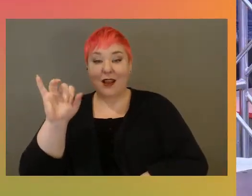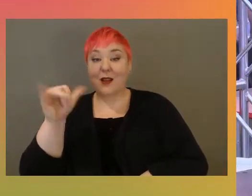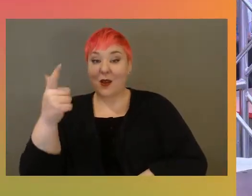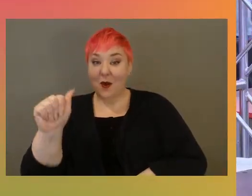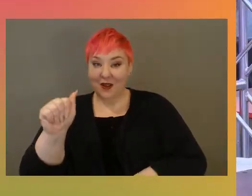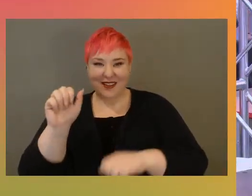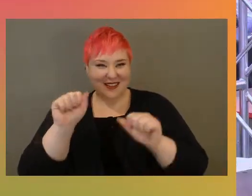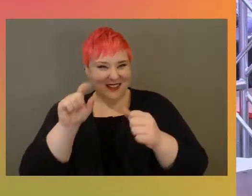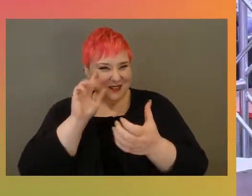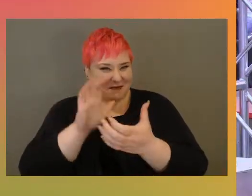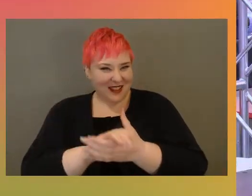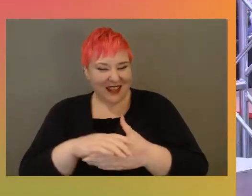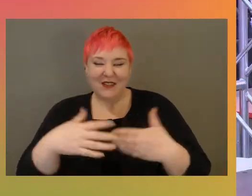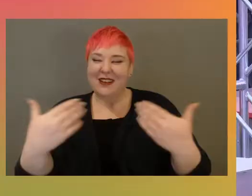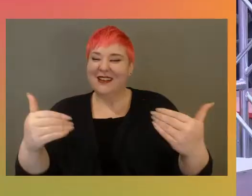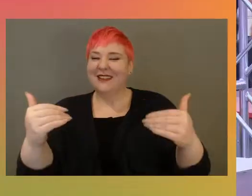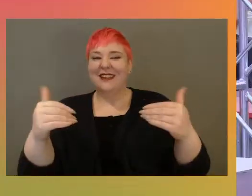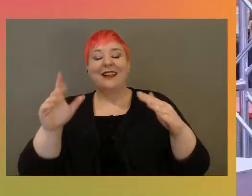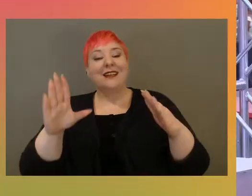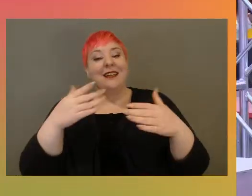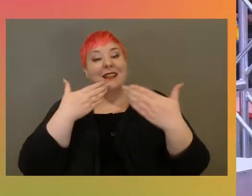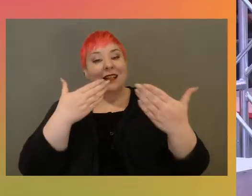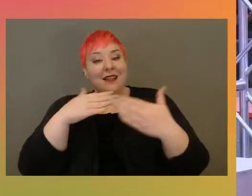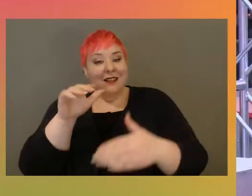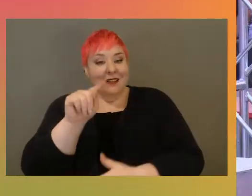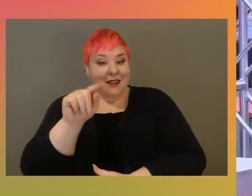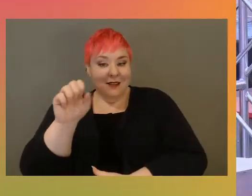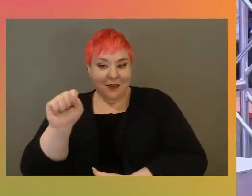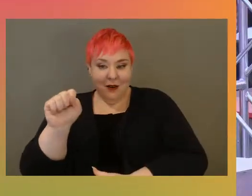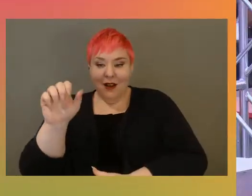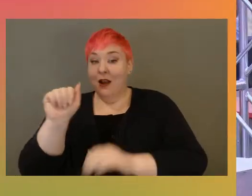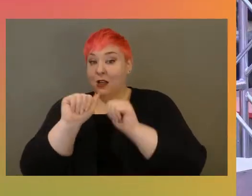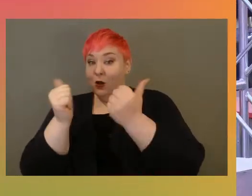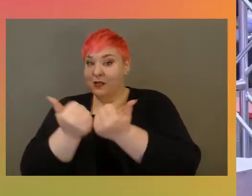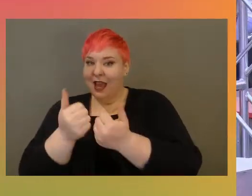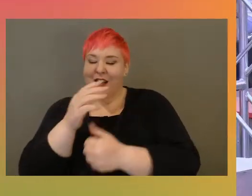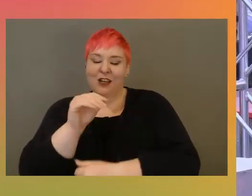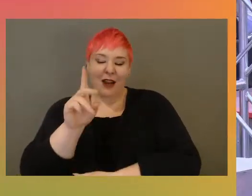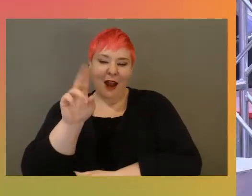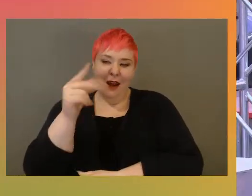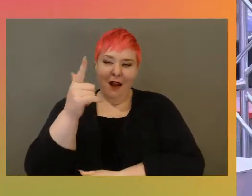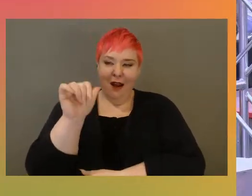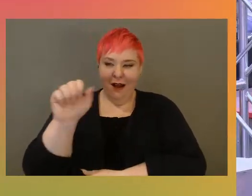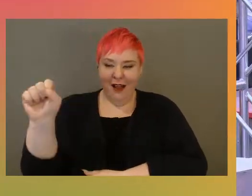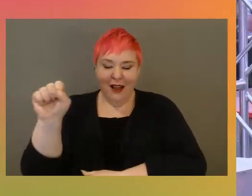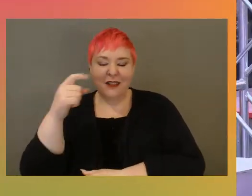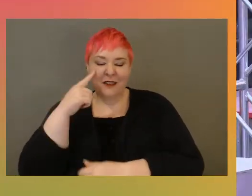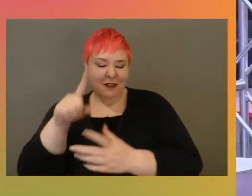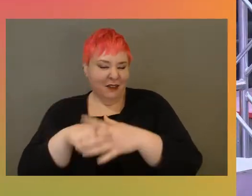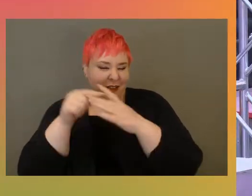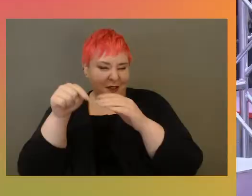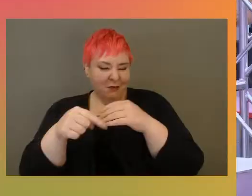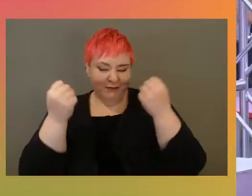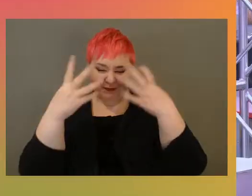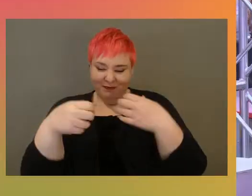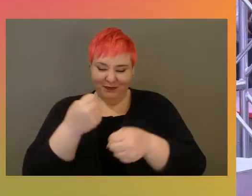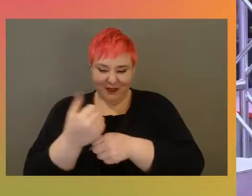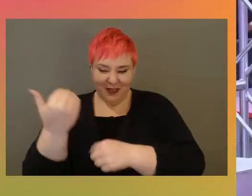HELLO, EVERYBODY.